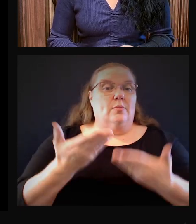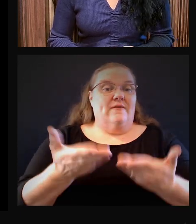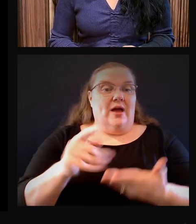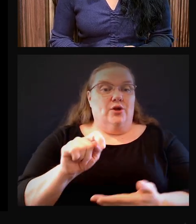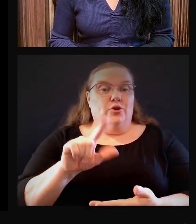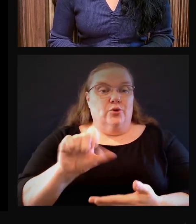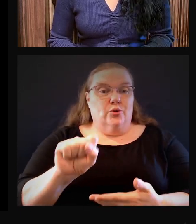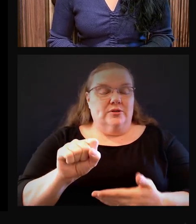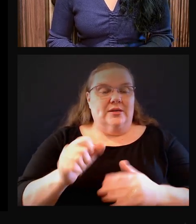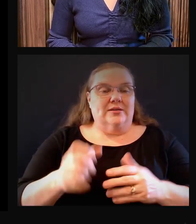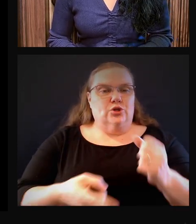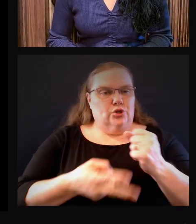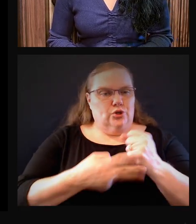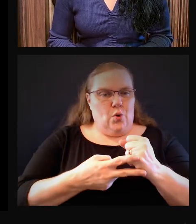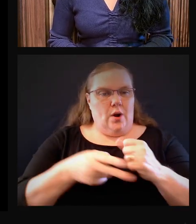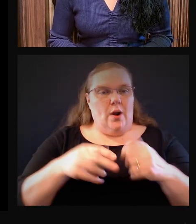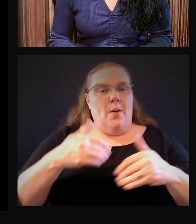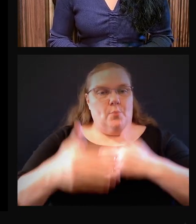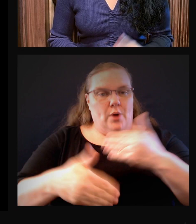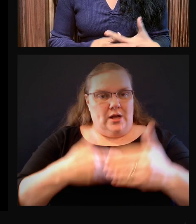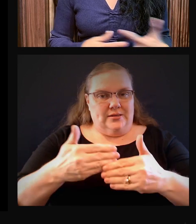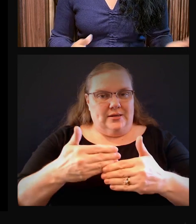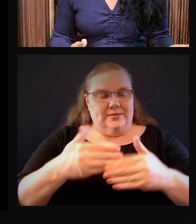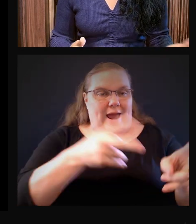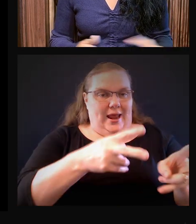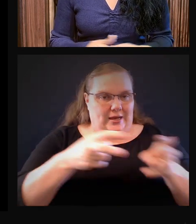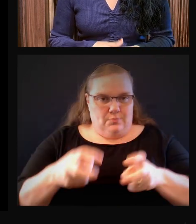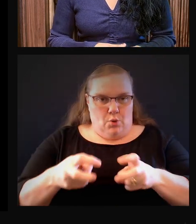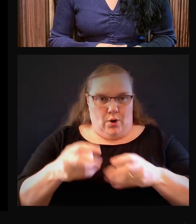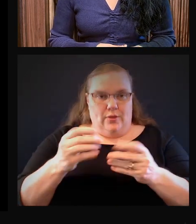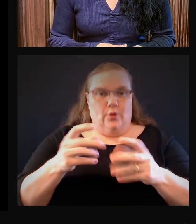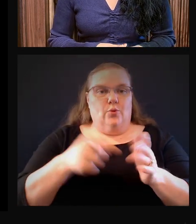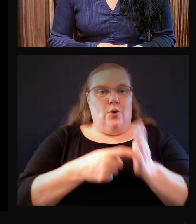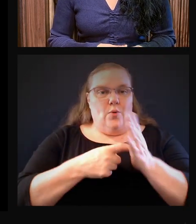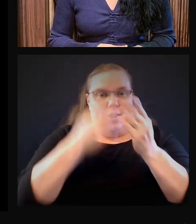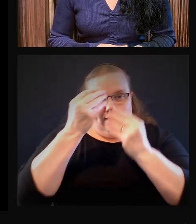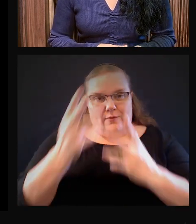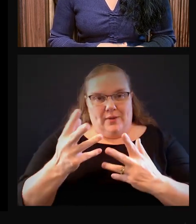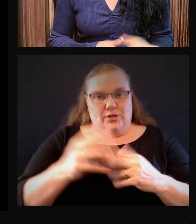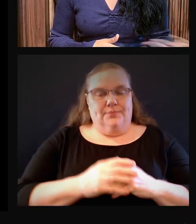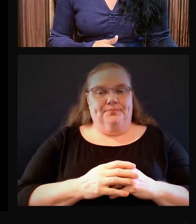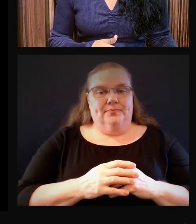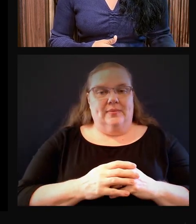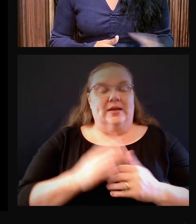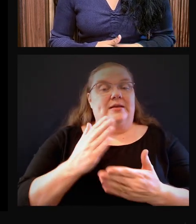and export the required information. Features that can be showcased within this group is Experiments,